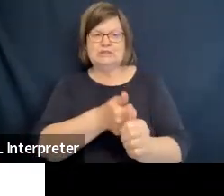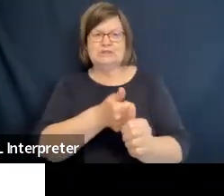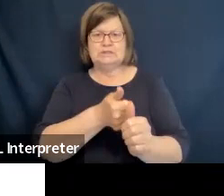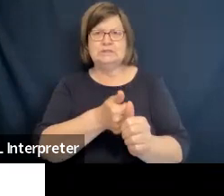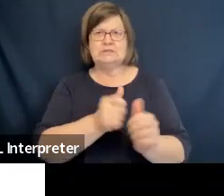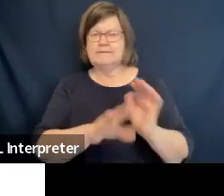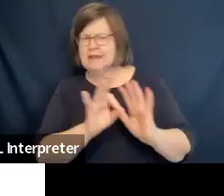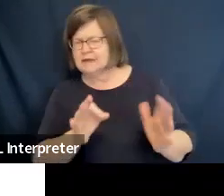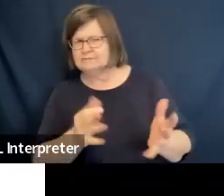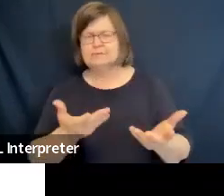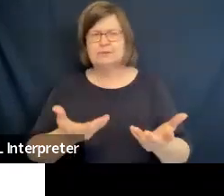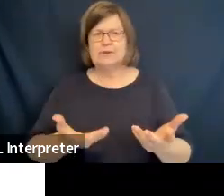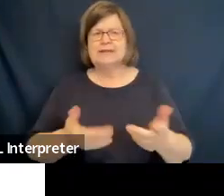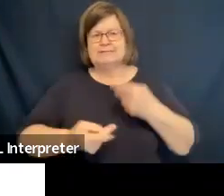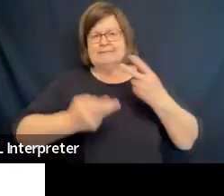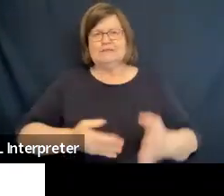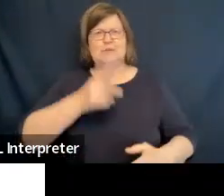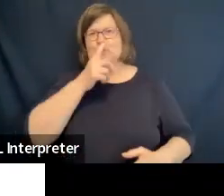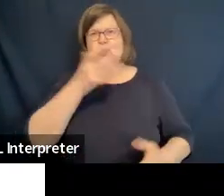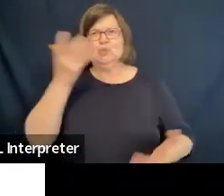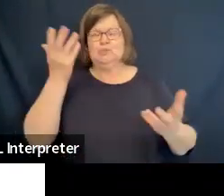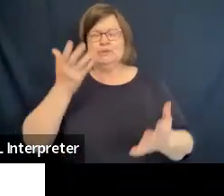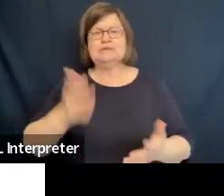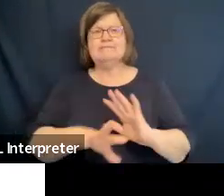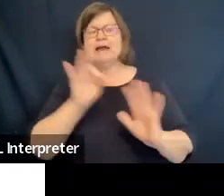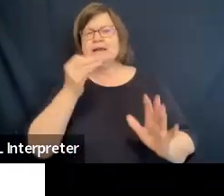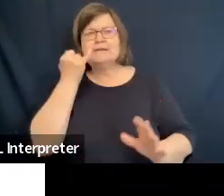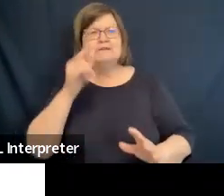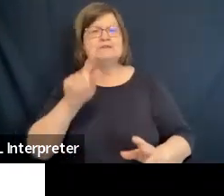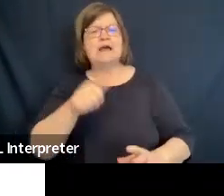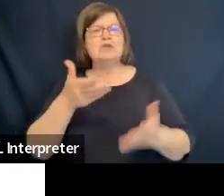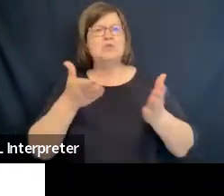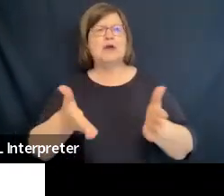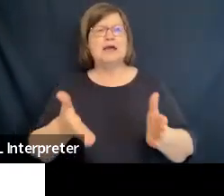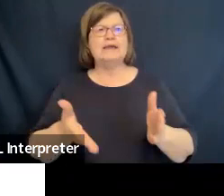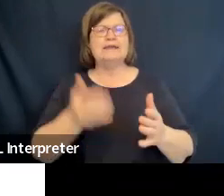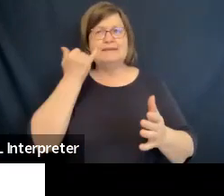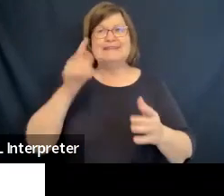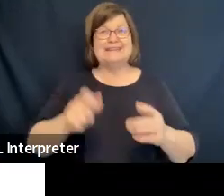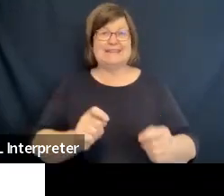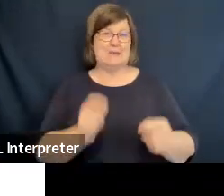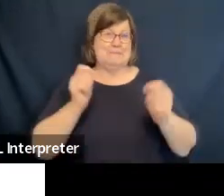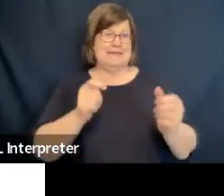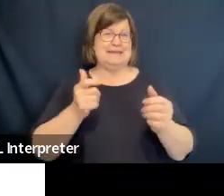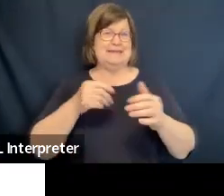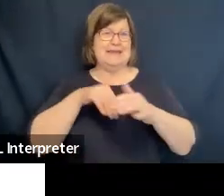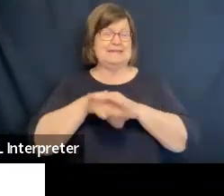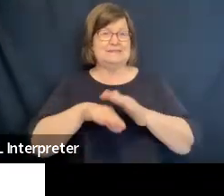find out or the visitor, whoever it is, to find out if there is another way, if they need immediate access to the information and it's individualized,